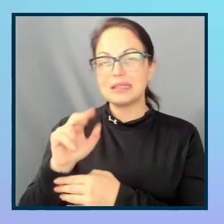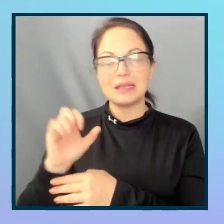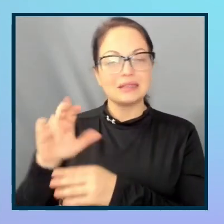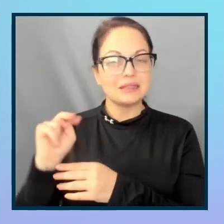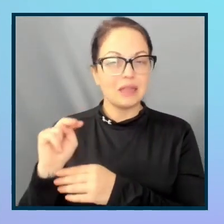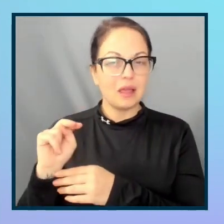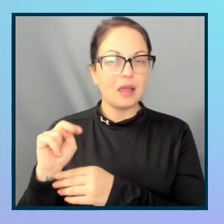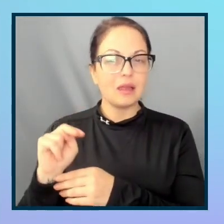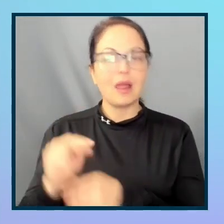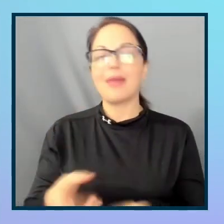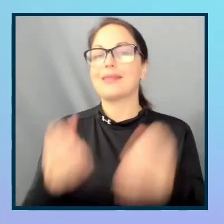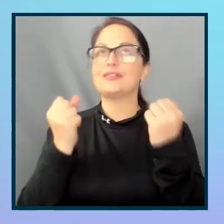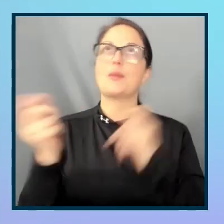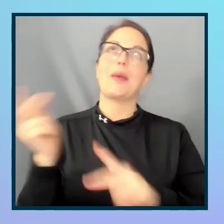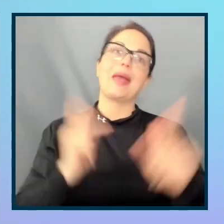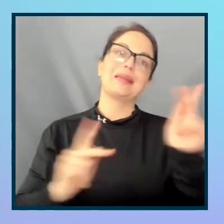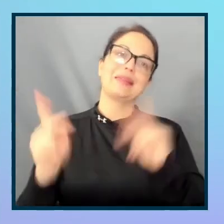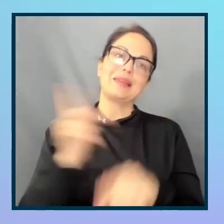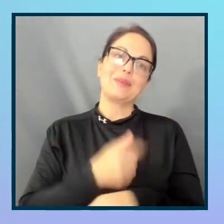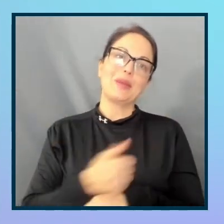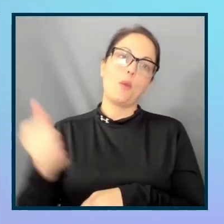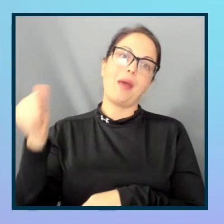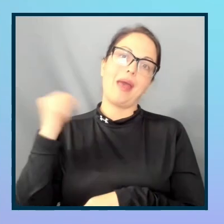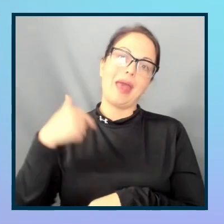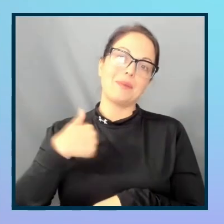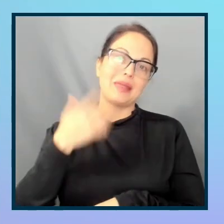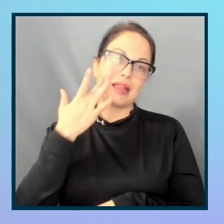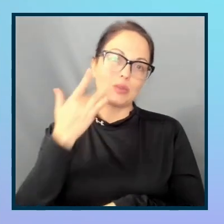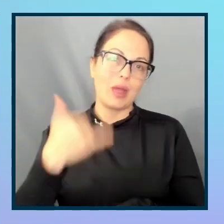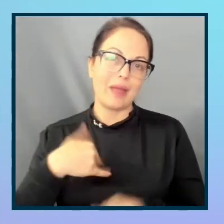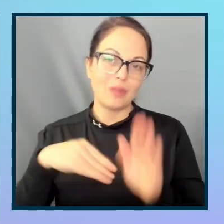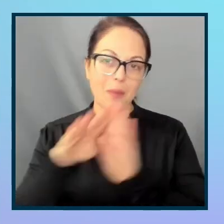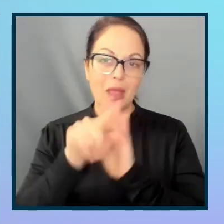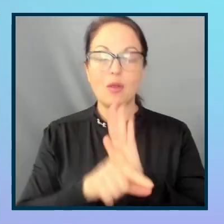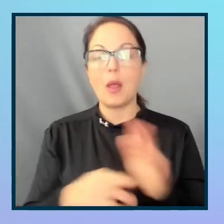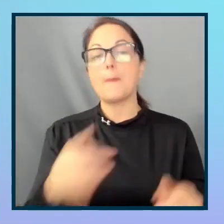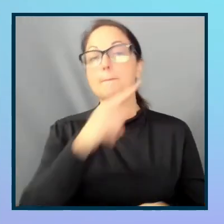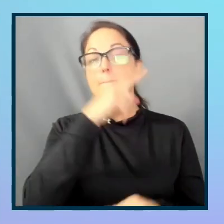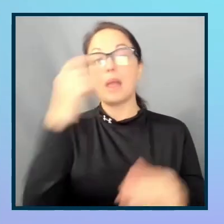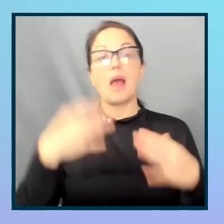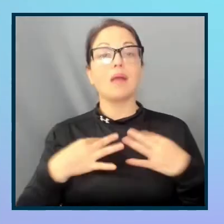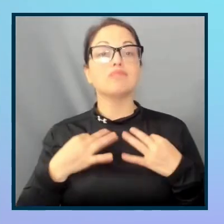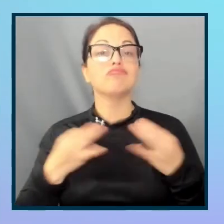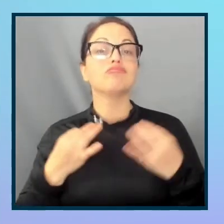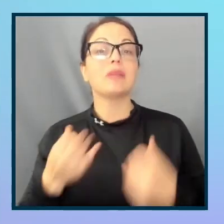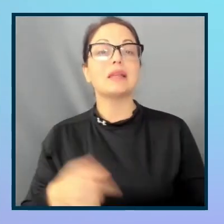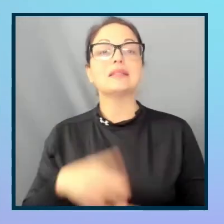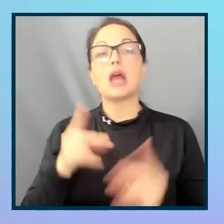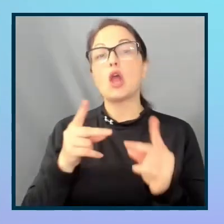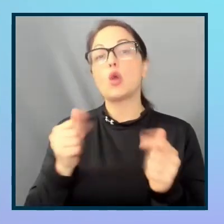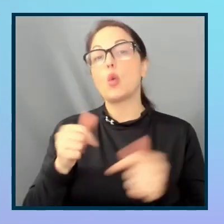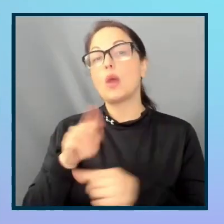There's a lot of people behind me, that's why I'm using the background. I'm wearing a black t-shirt that says QuickBooks. It's the only green item I wore today.